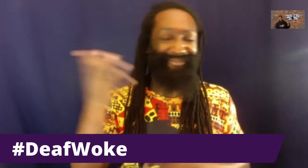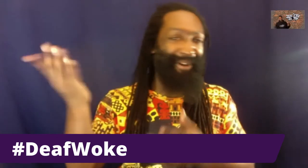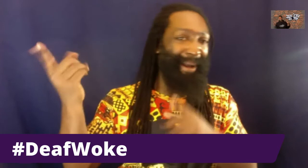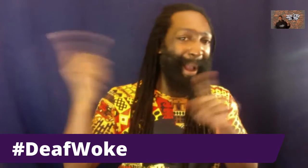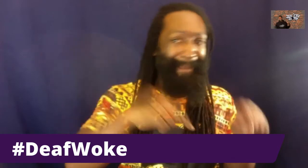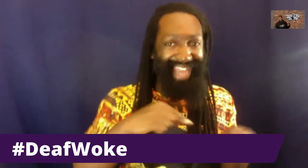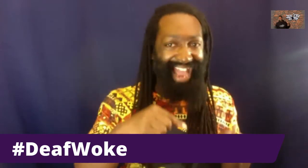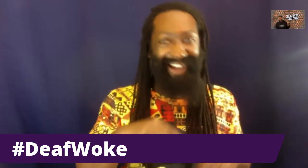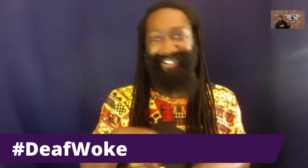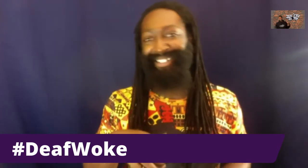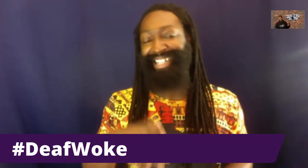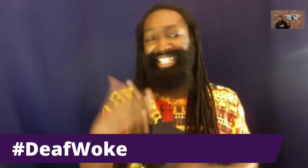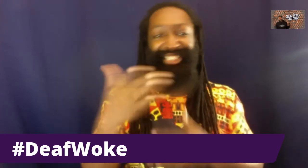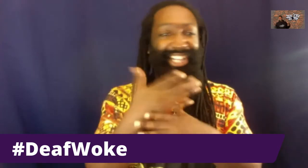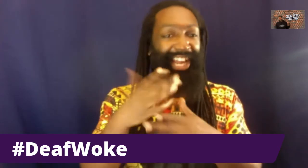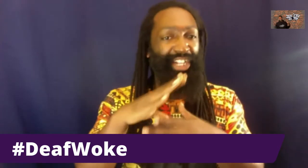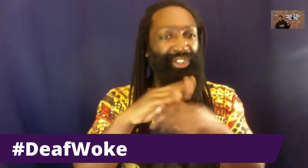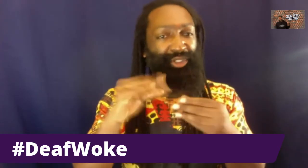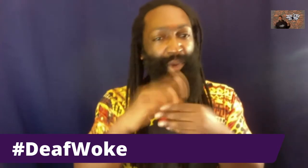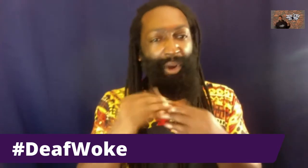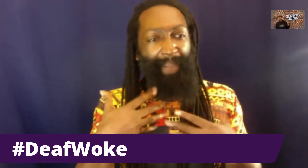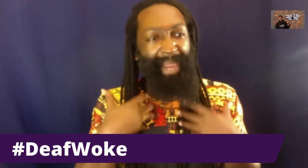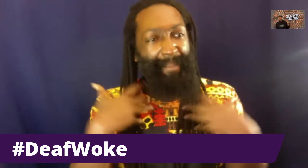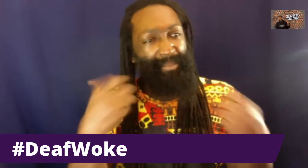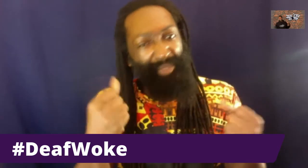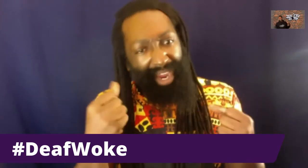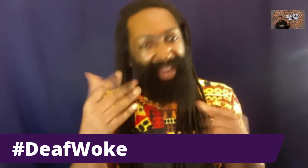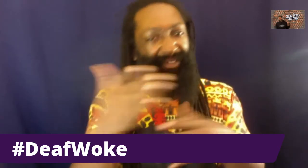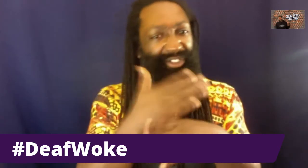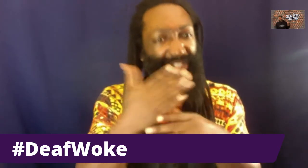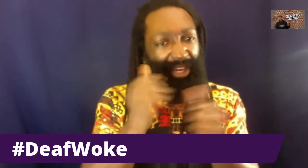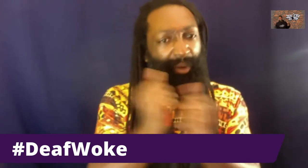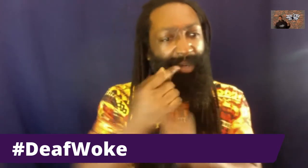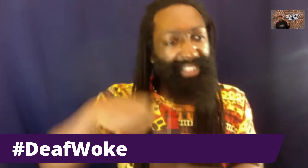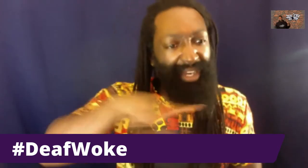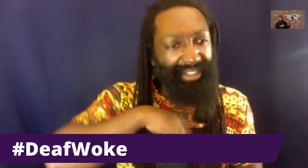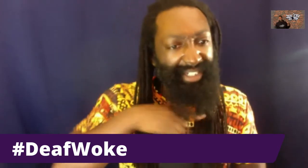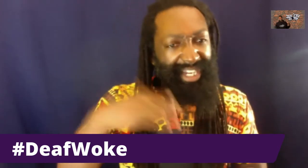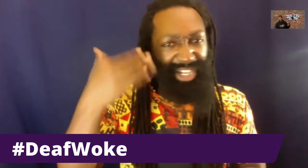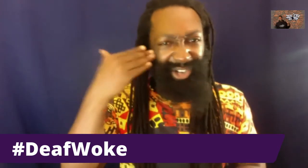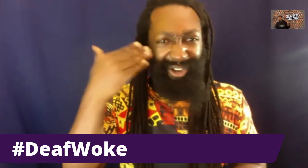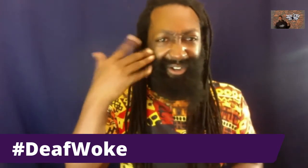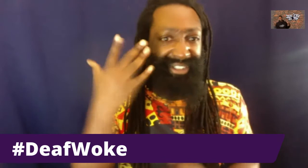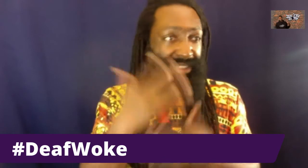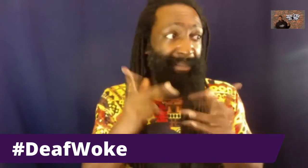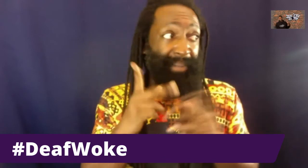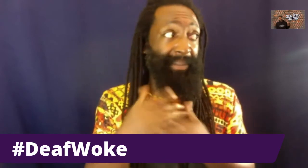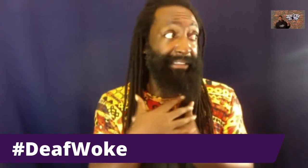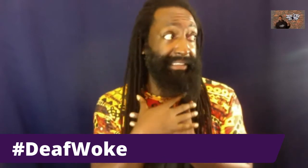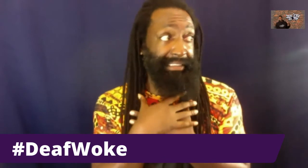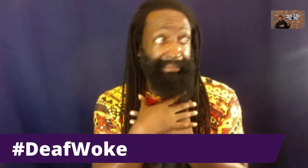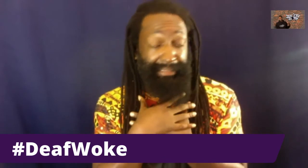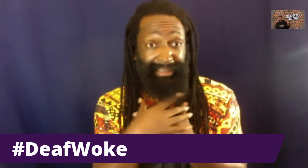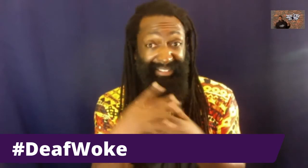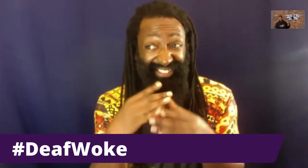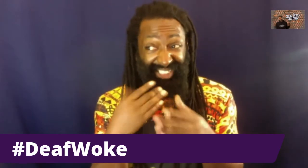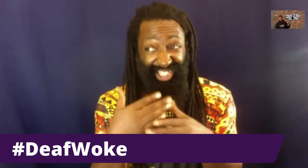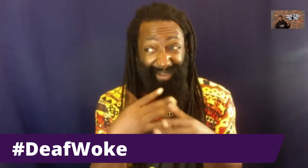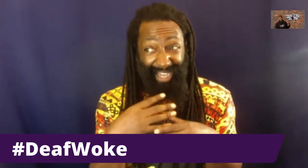Can we say thank you to Matt for coming out, share his story, being brave to share with us,